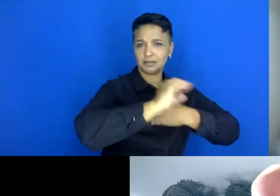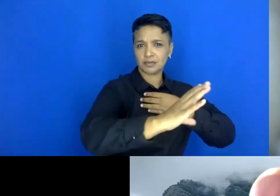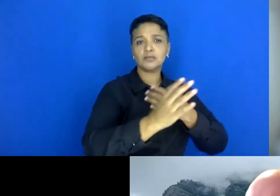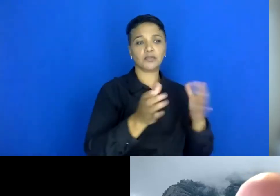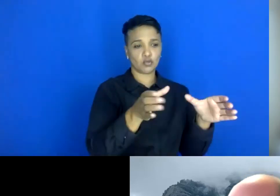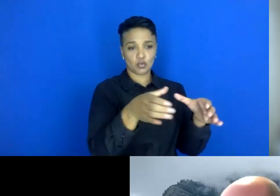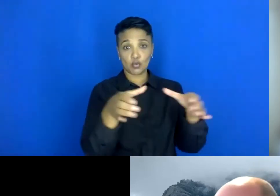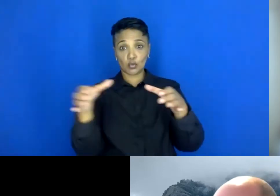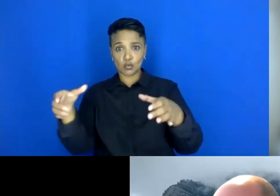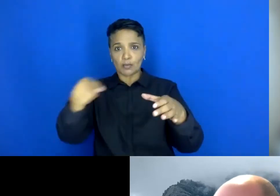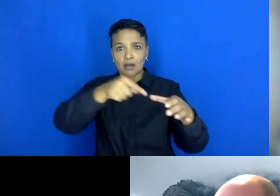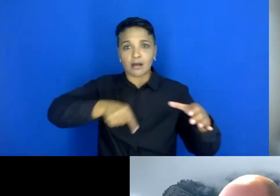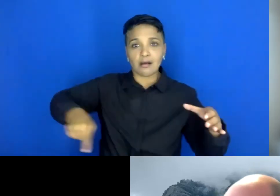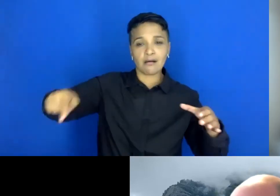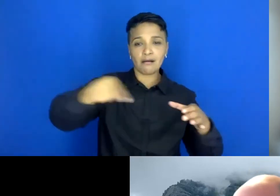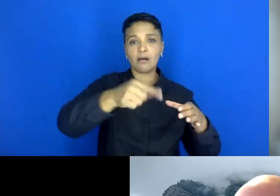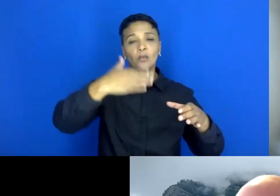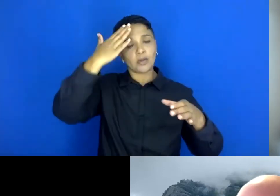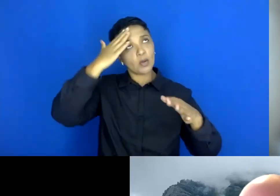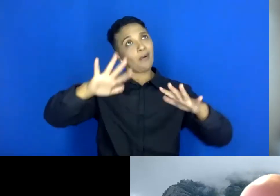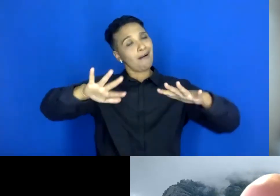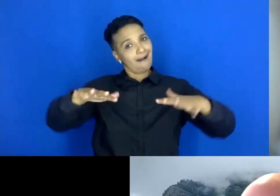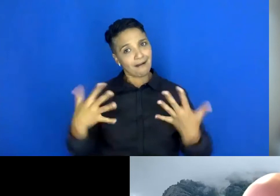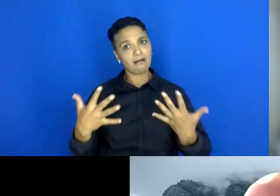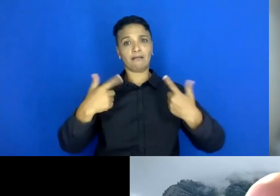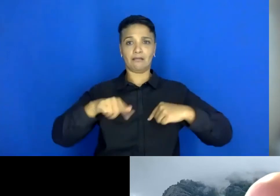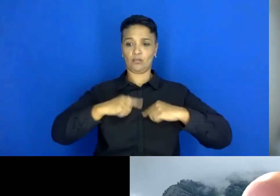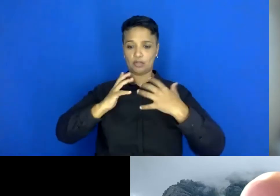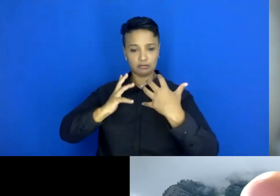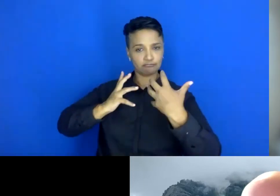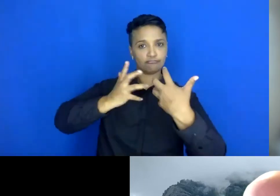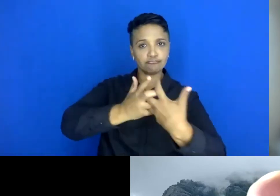of girl-friendly and inclusive latrines were implemented in six additional schools